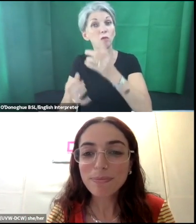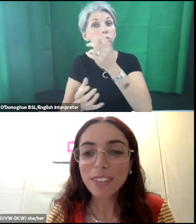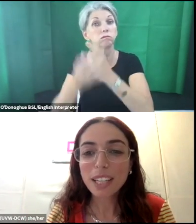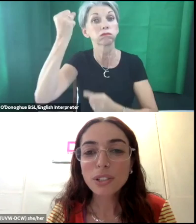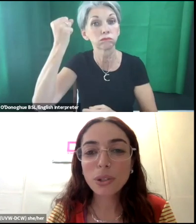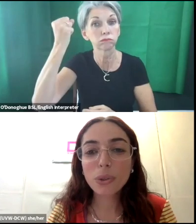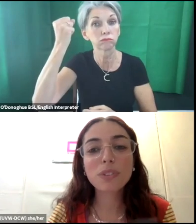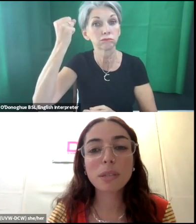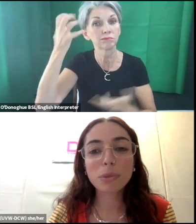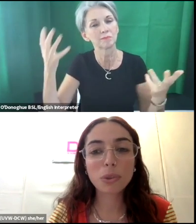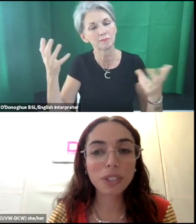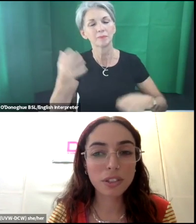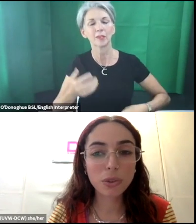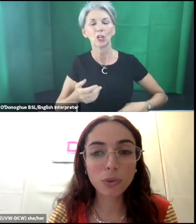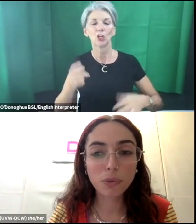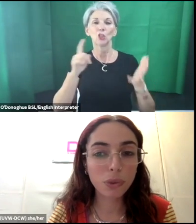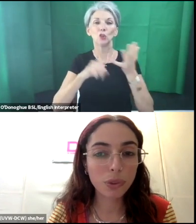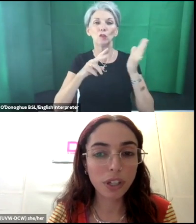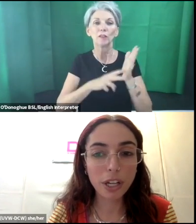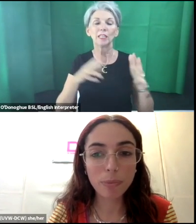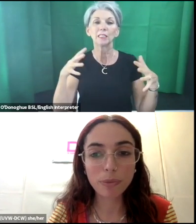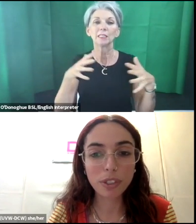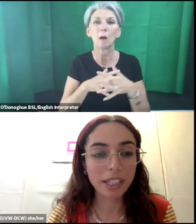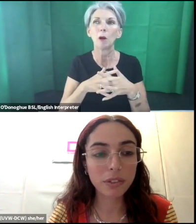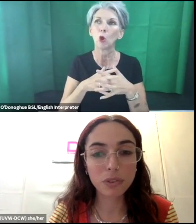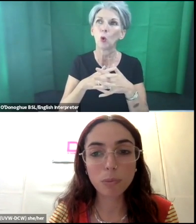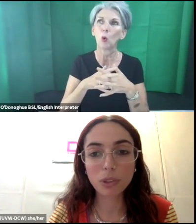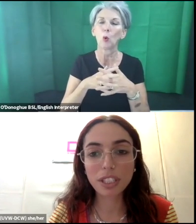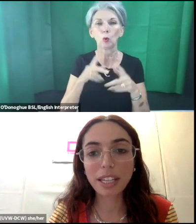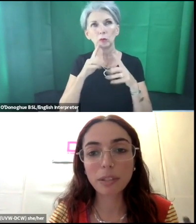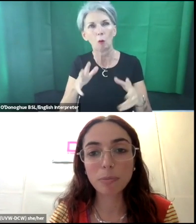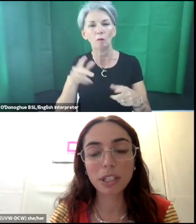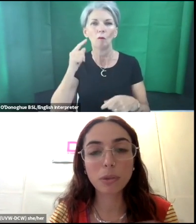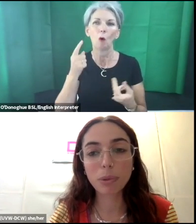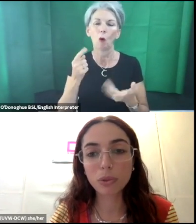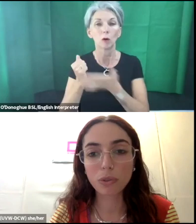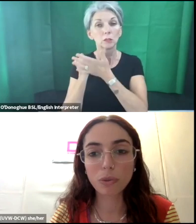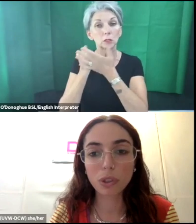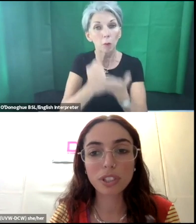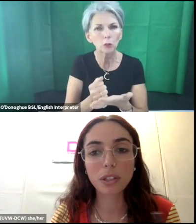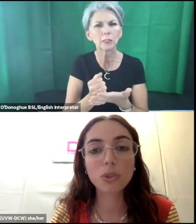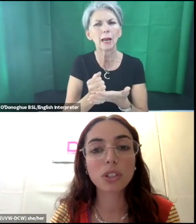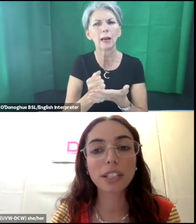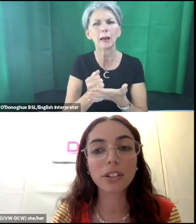So UVW is known for supporting and being composed of workers that usually